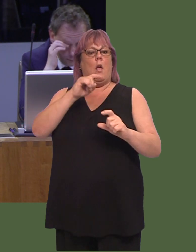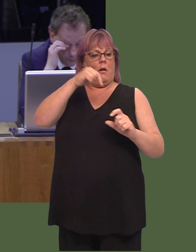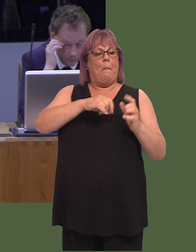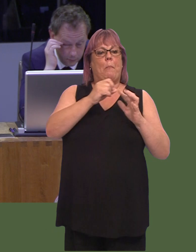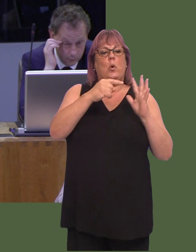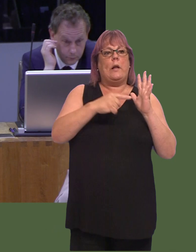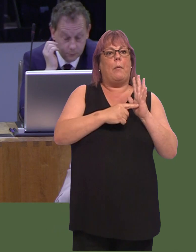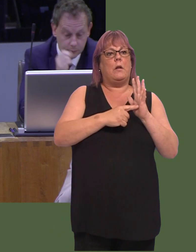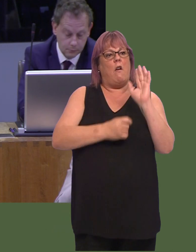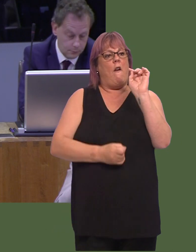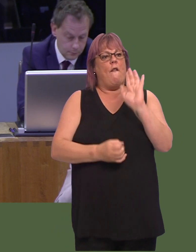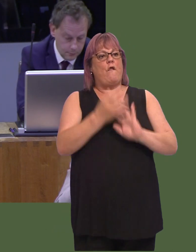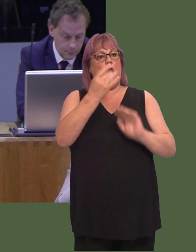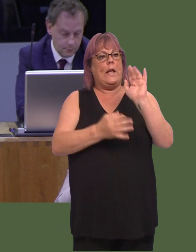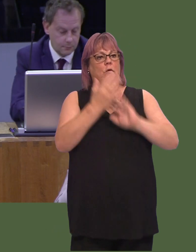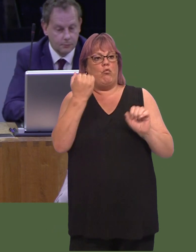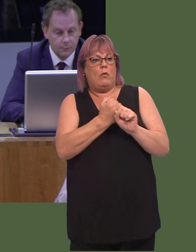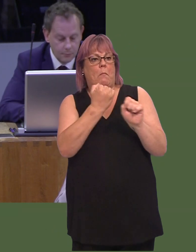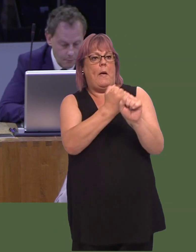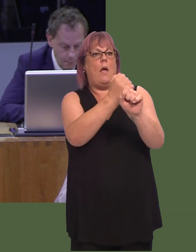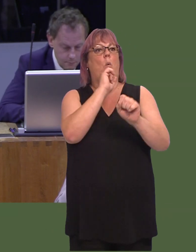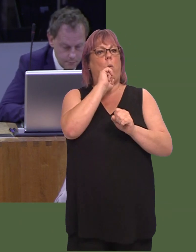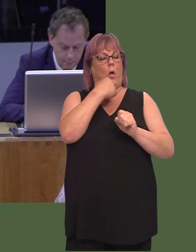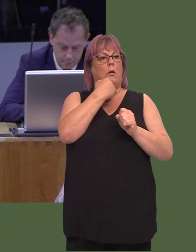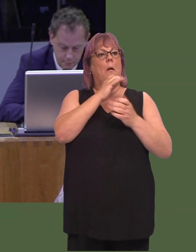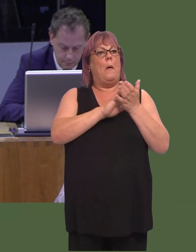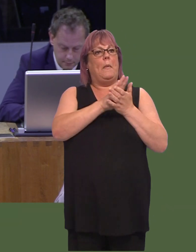the jobs of the thousands of employees until 2026.